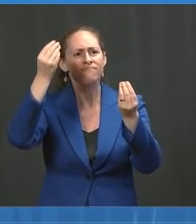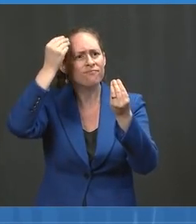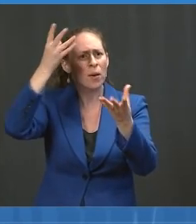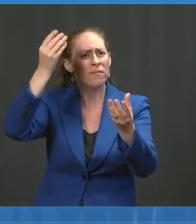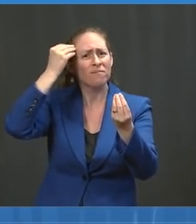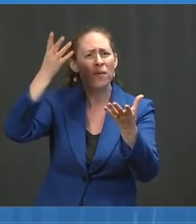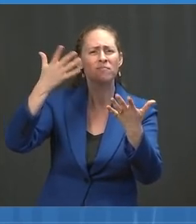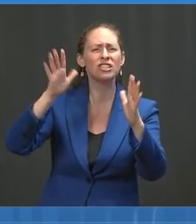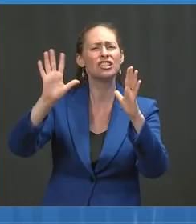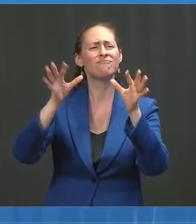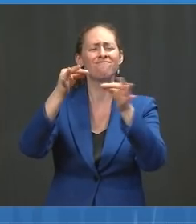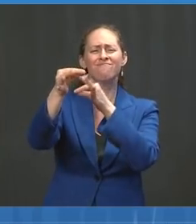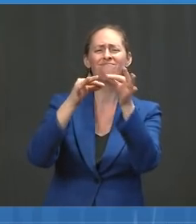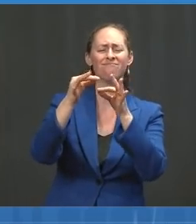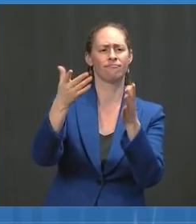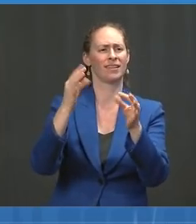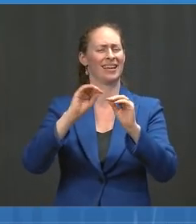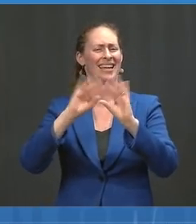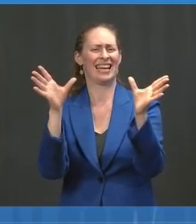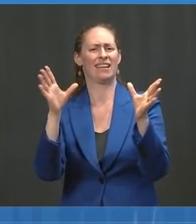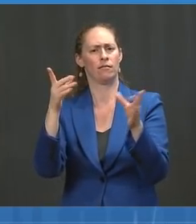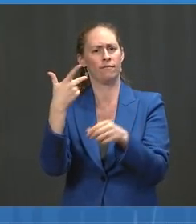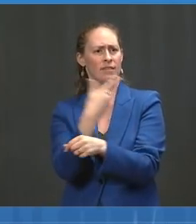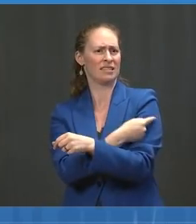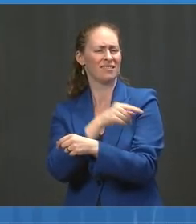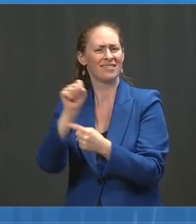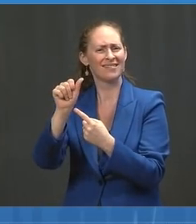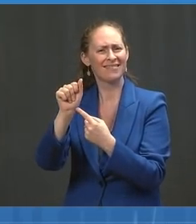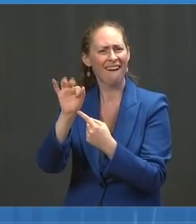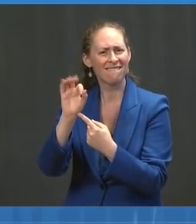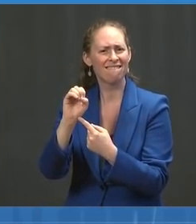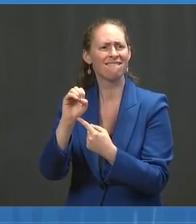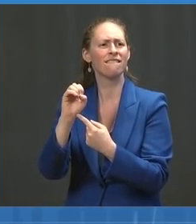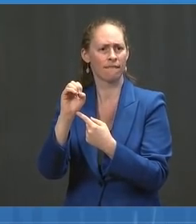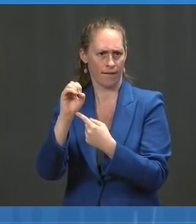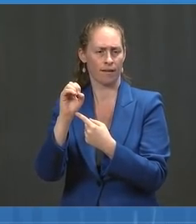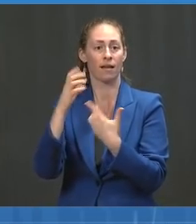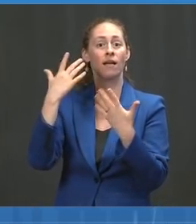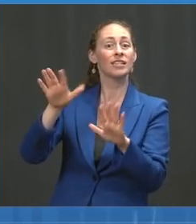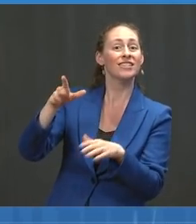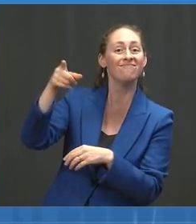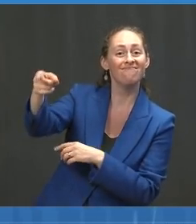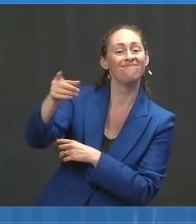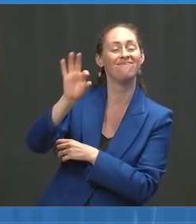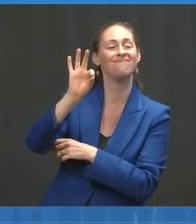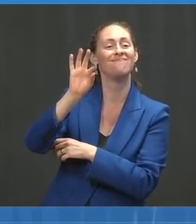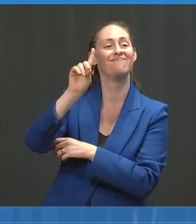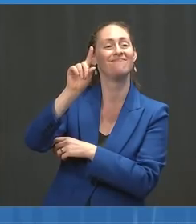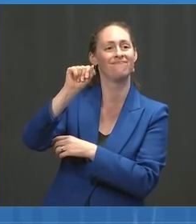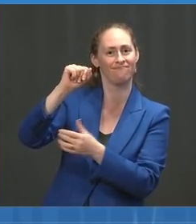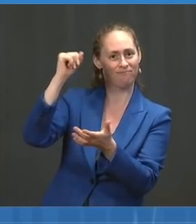authorized in the United States, and now we have full FDA approval for one vaccine and extraordinary safety